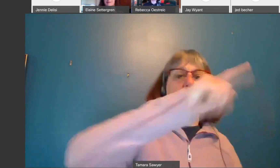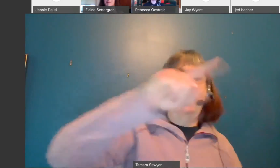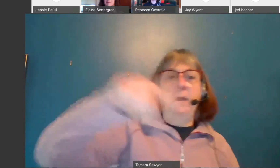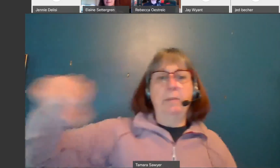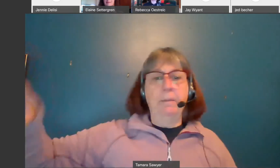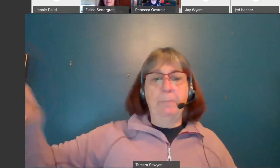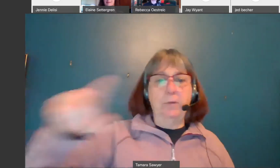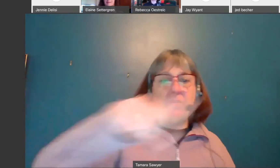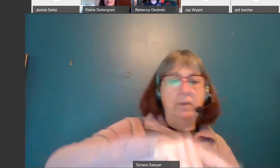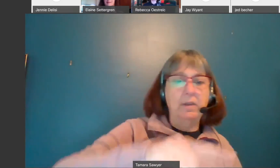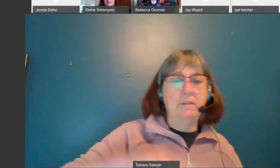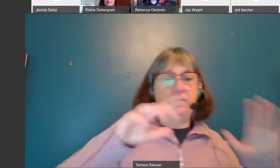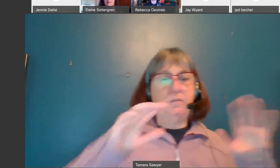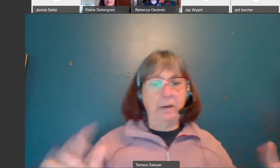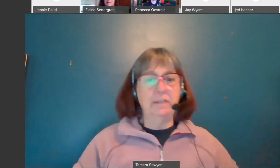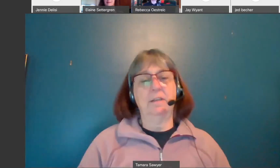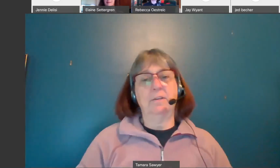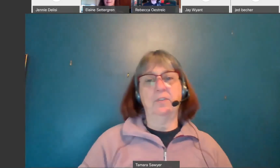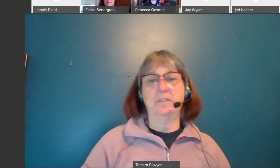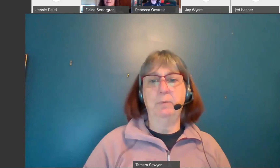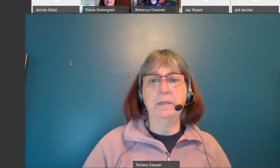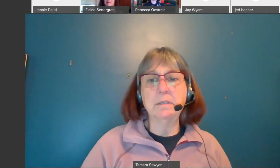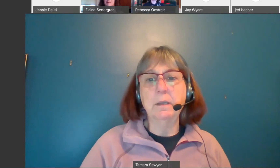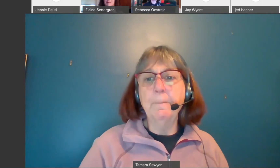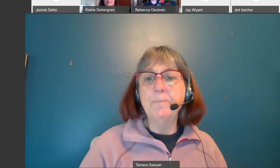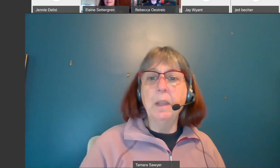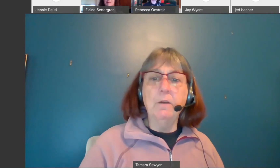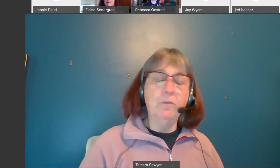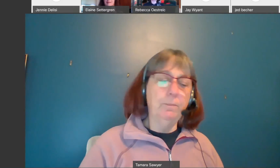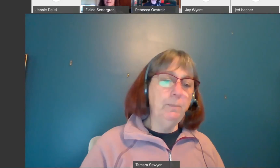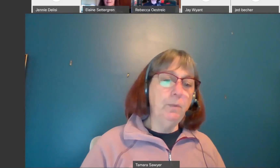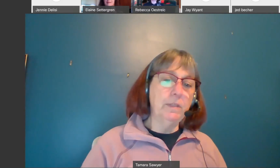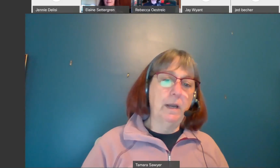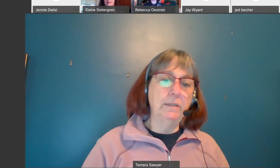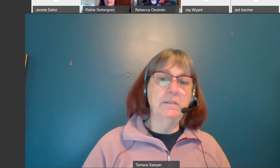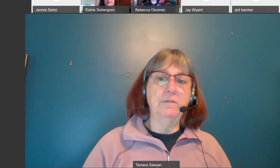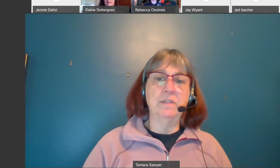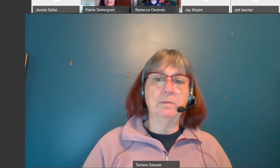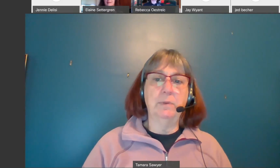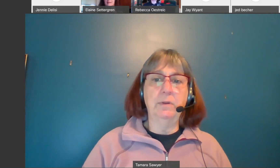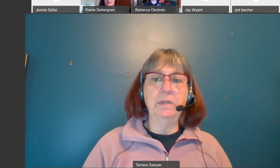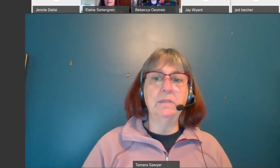the bottom and it bounces and it finally settles into place. For people with cognitive disabilities